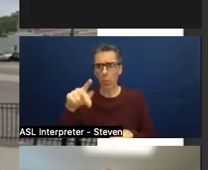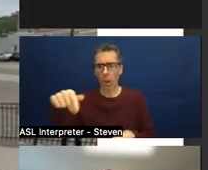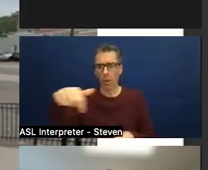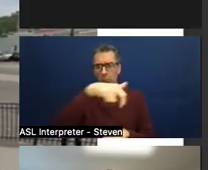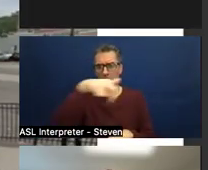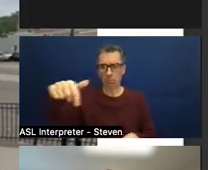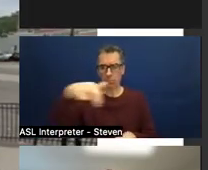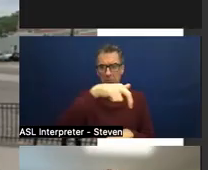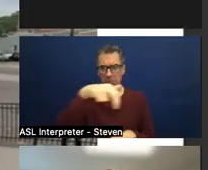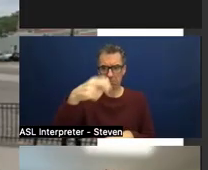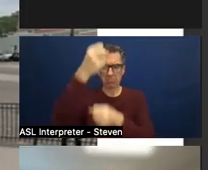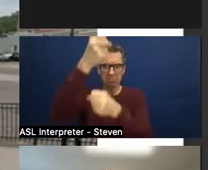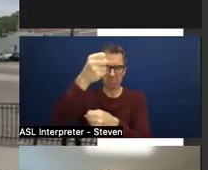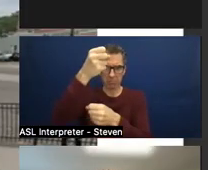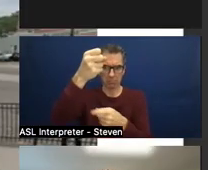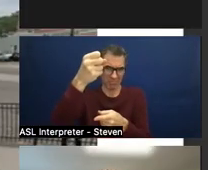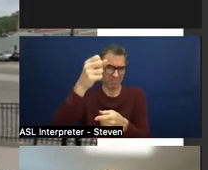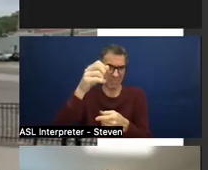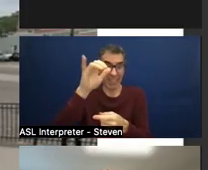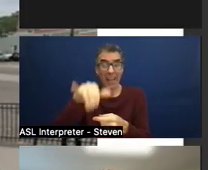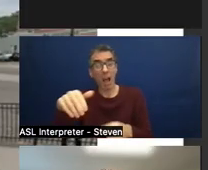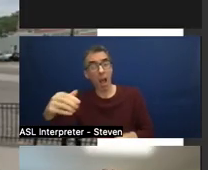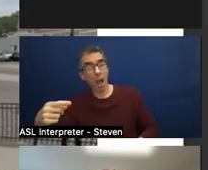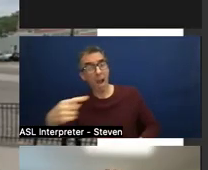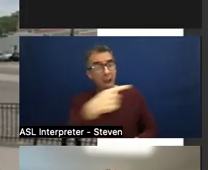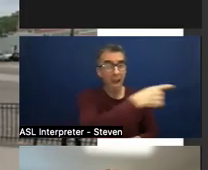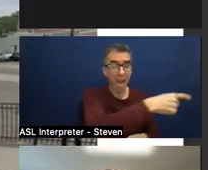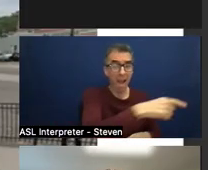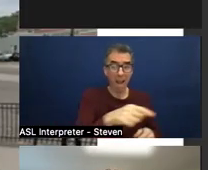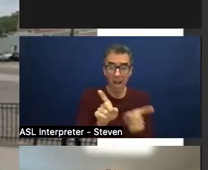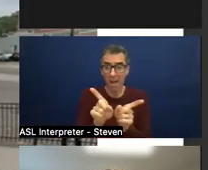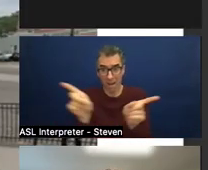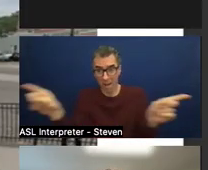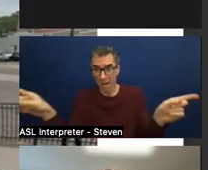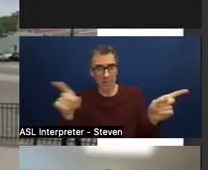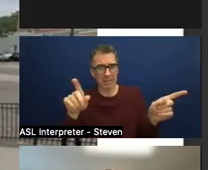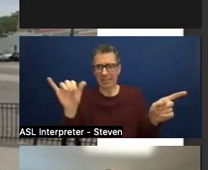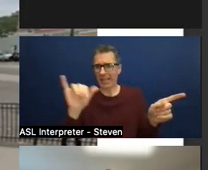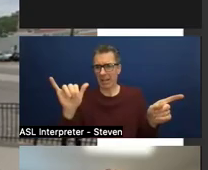of the bus stops on Federal Boulevard look like. So obviously, the station will be a pretty big change